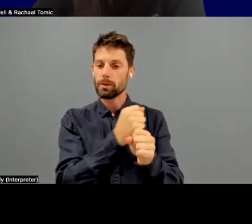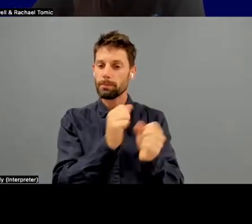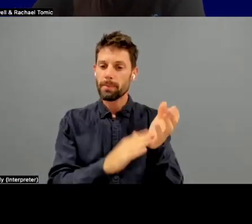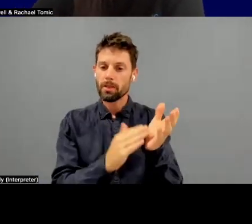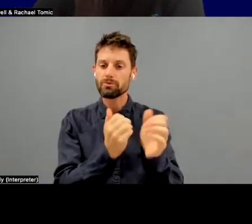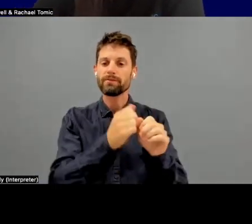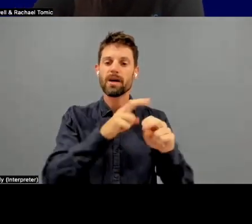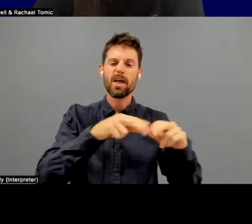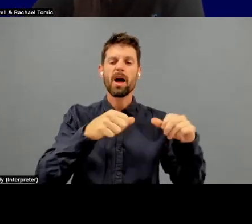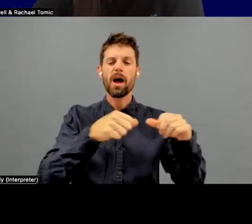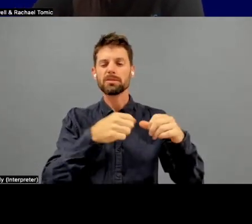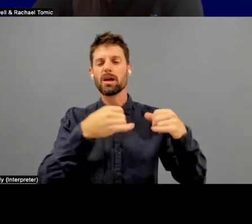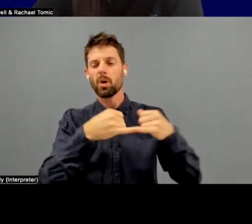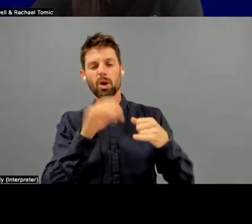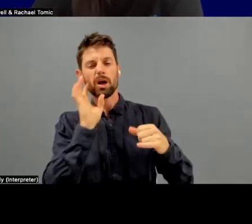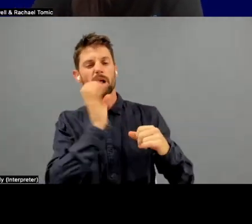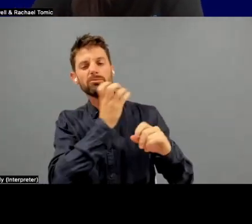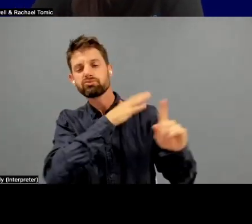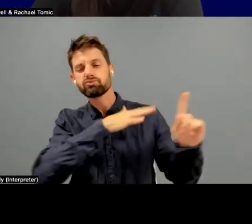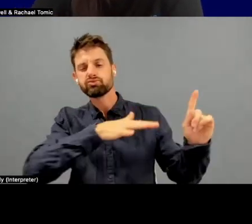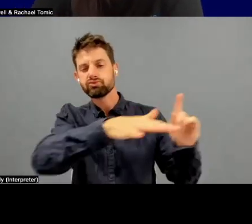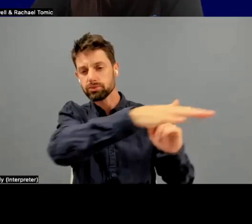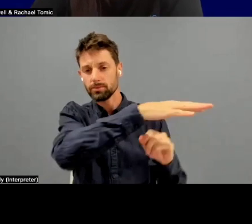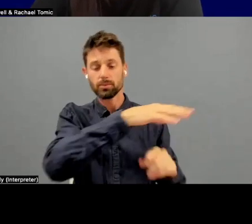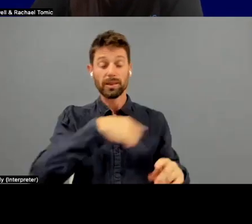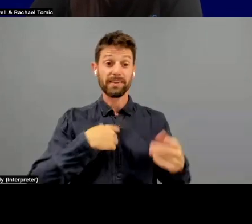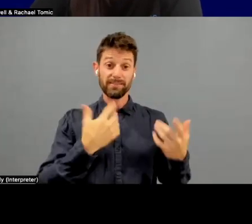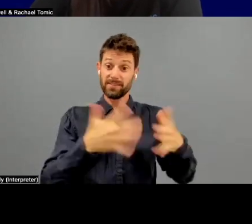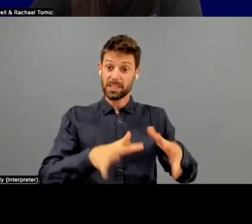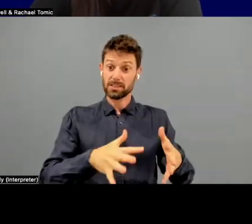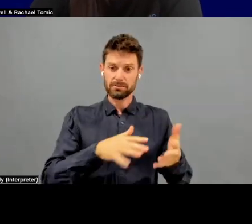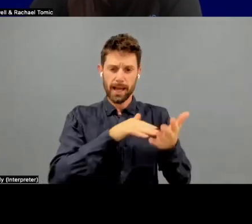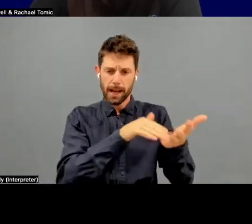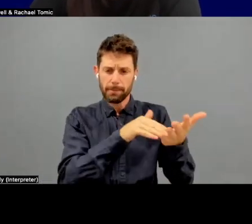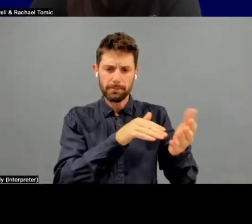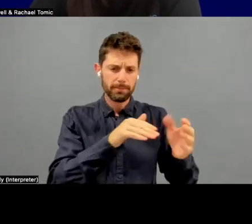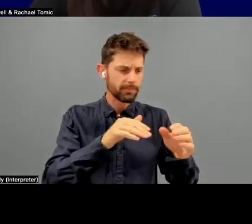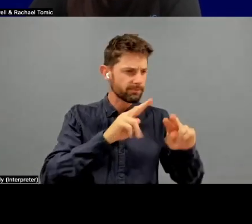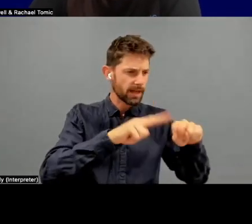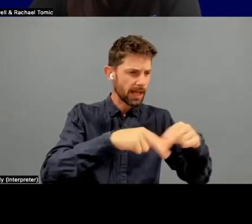lots of work to empower her family to get the support that they need so that they can remain